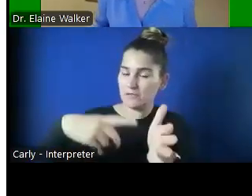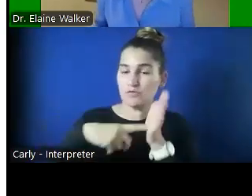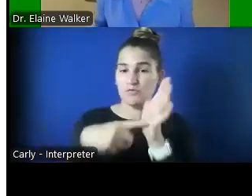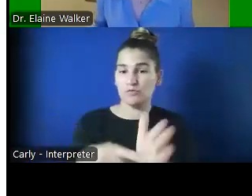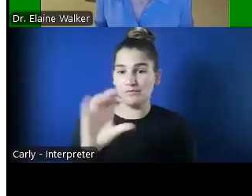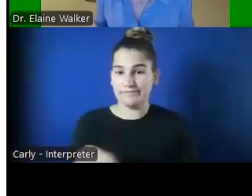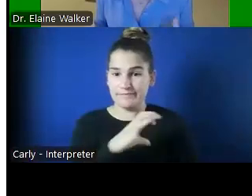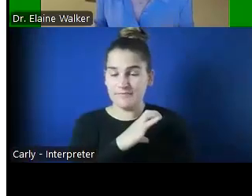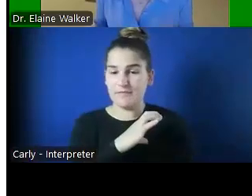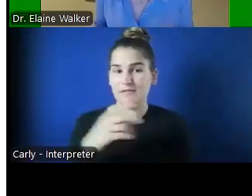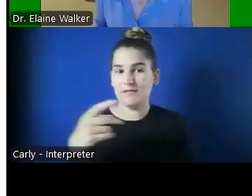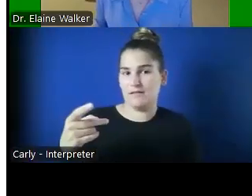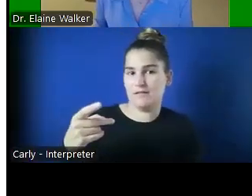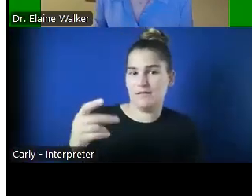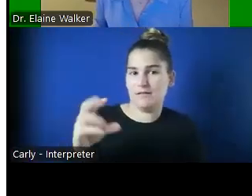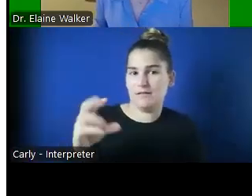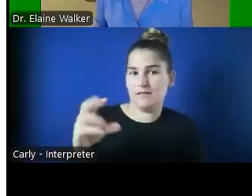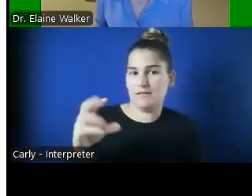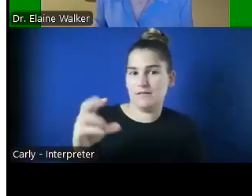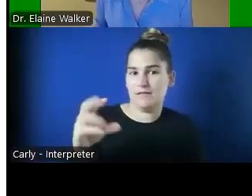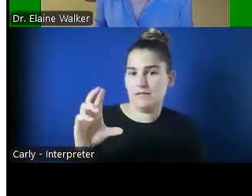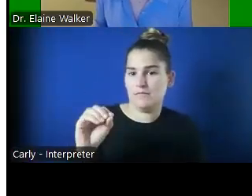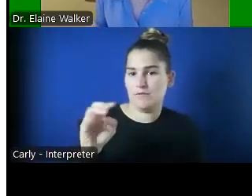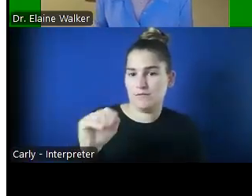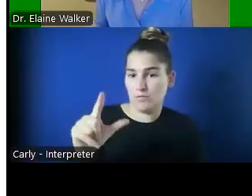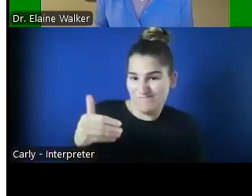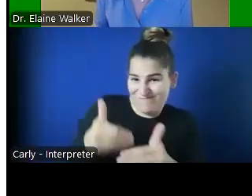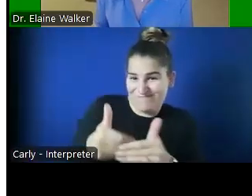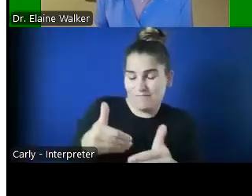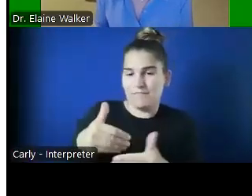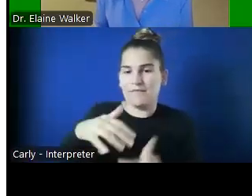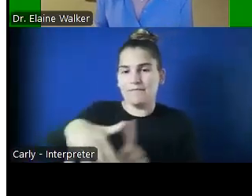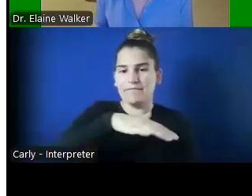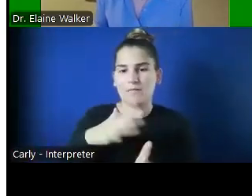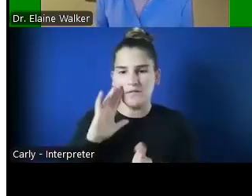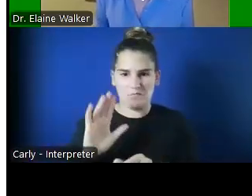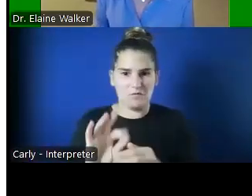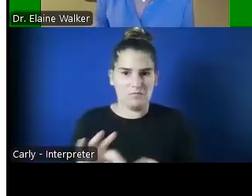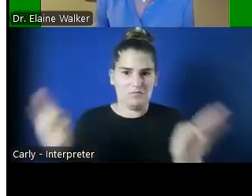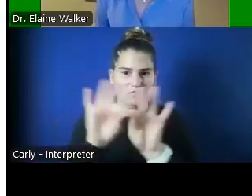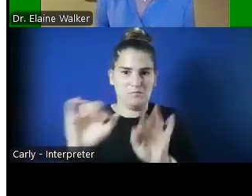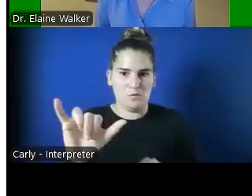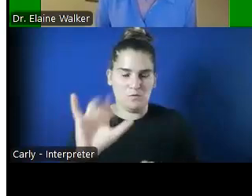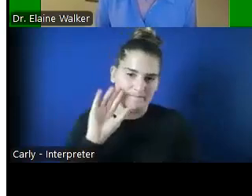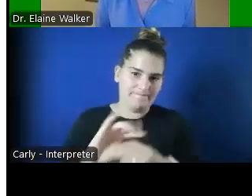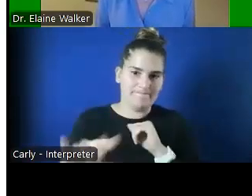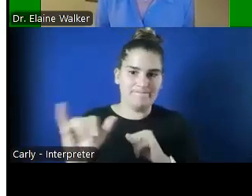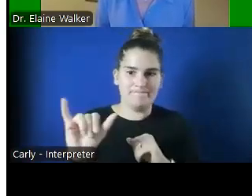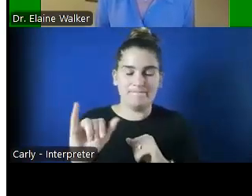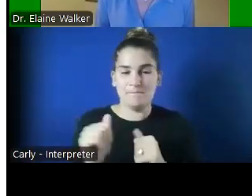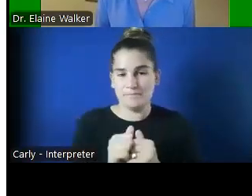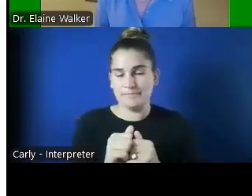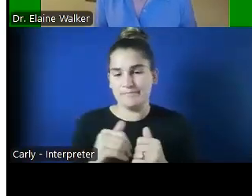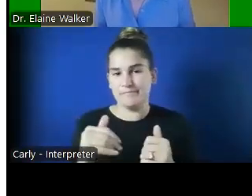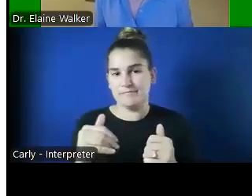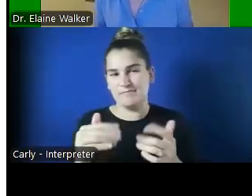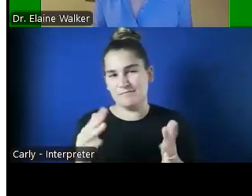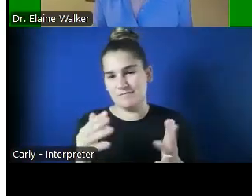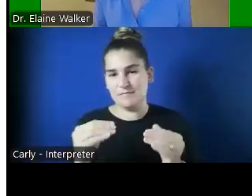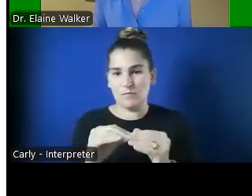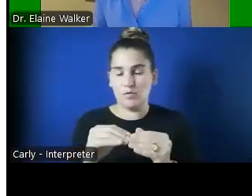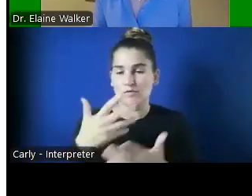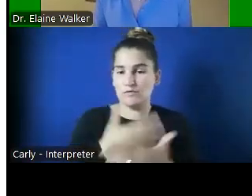the proxil proximal excuse me environment are relevant so that with greater social port for